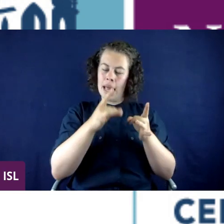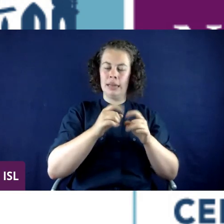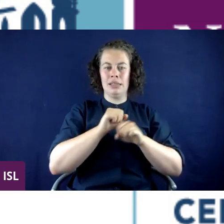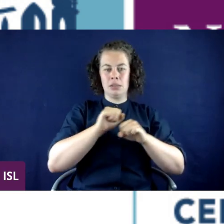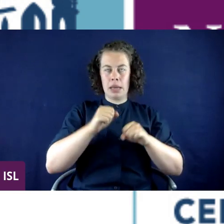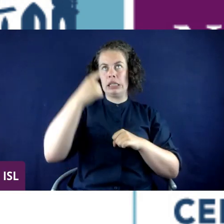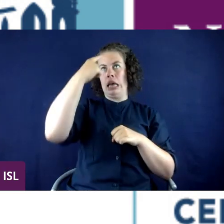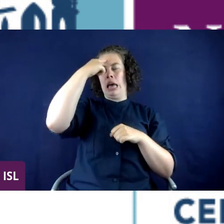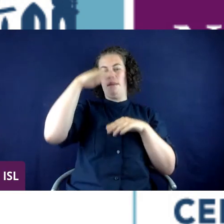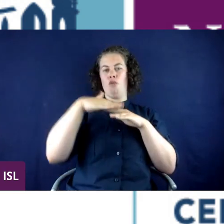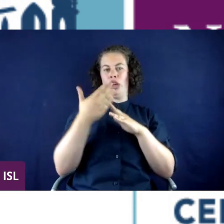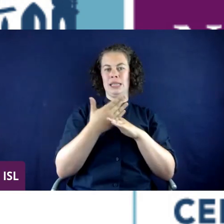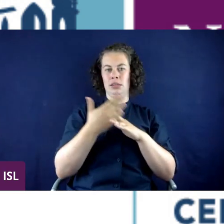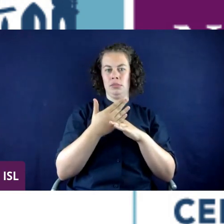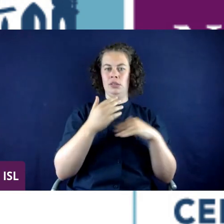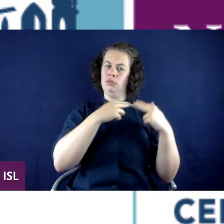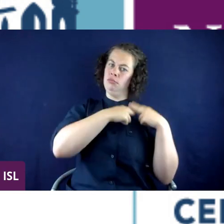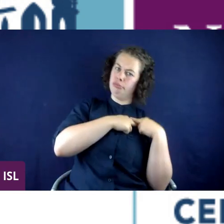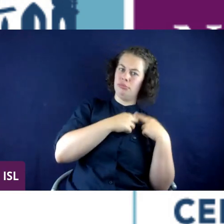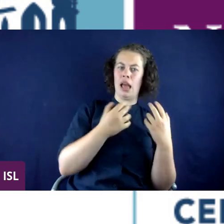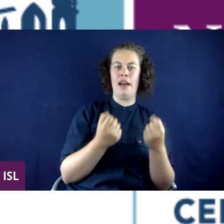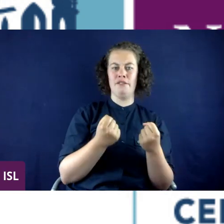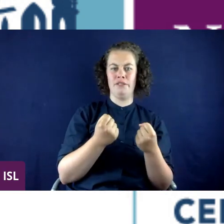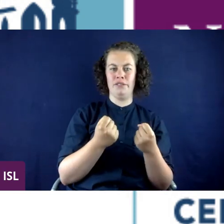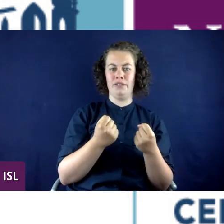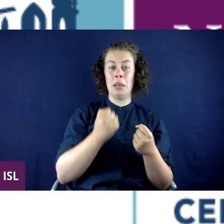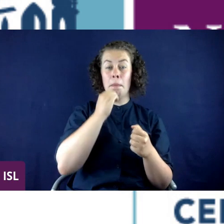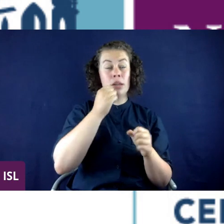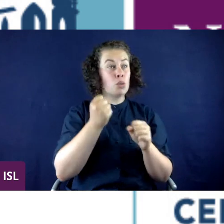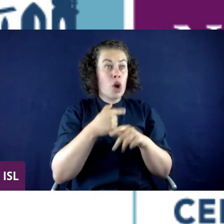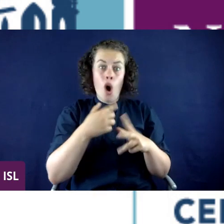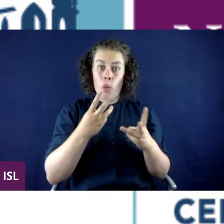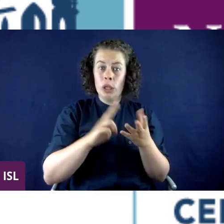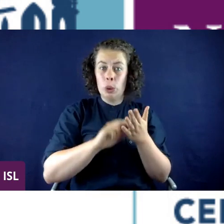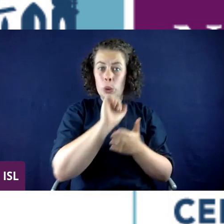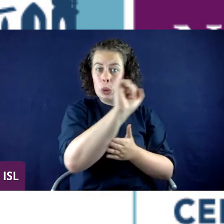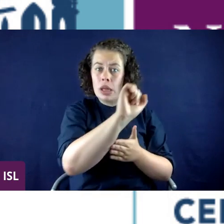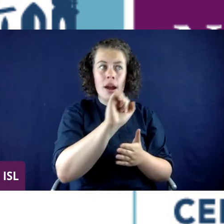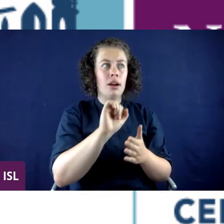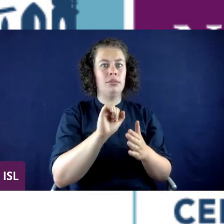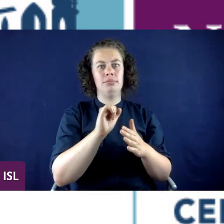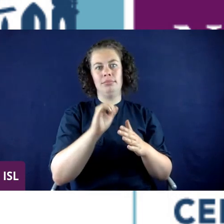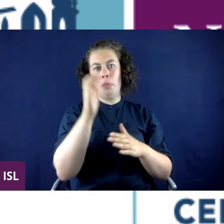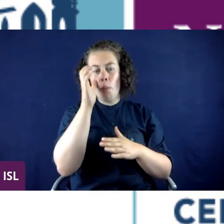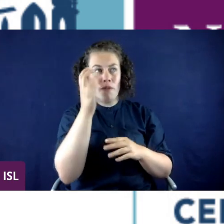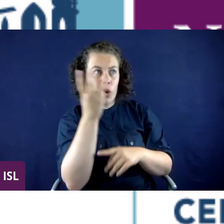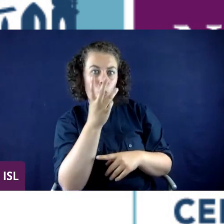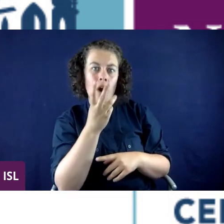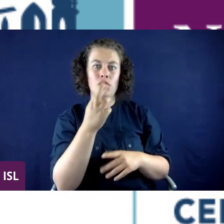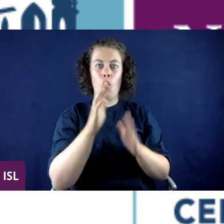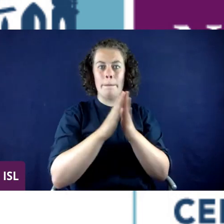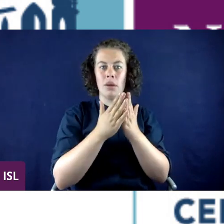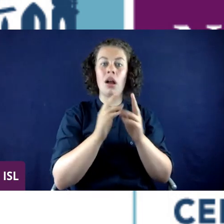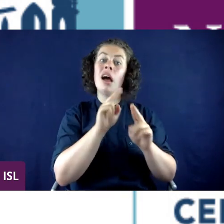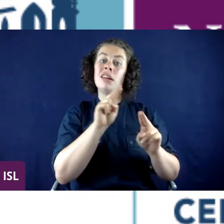Content is the space we all want to enter into. As opposed to making sure we are in the room